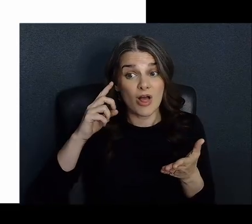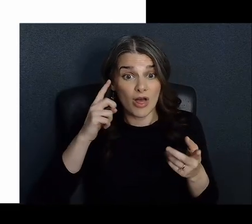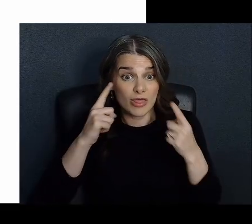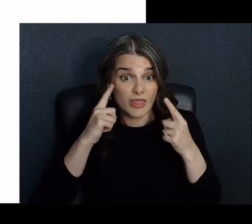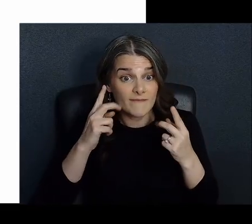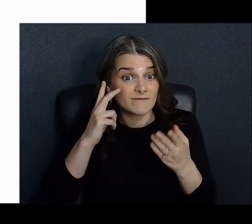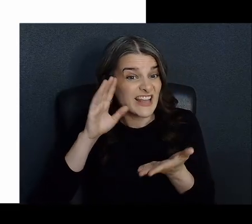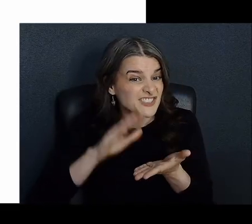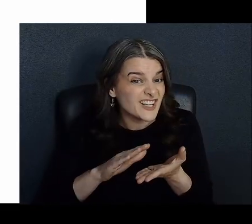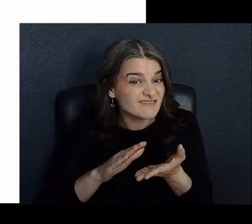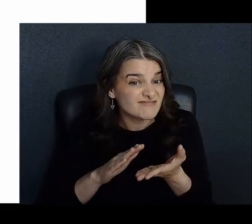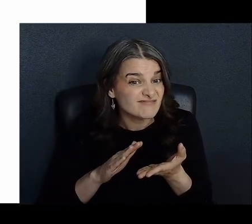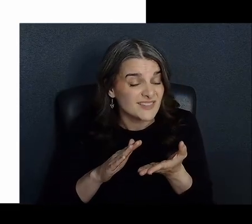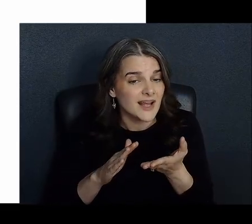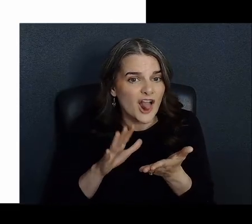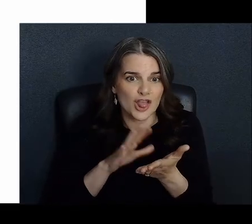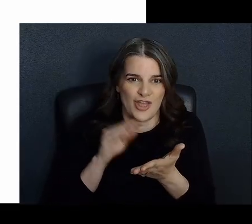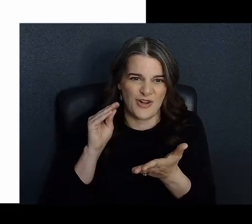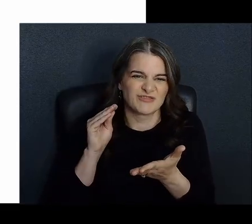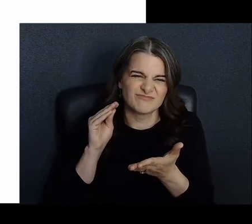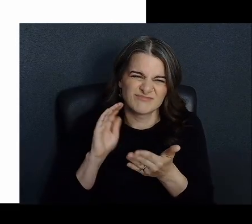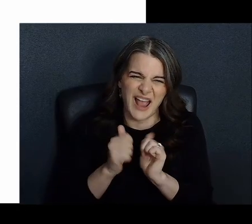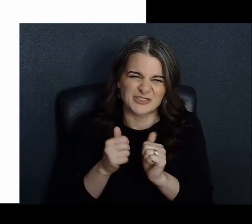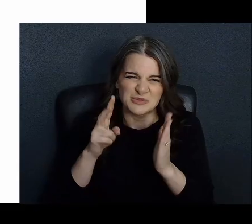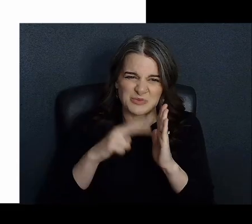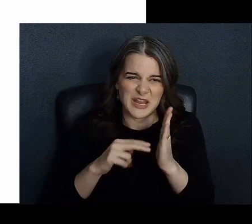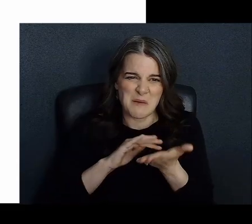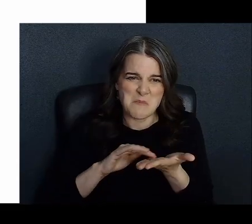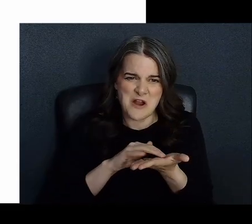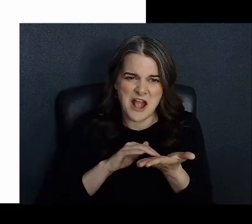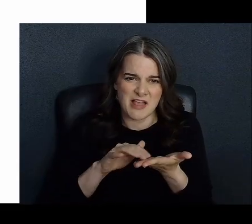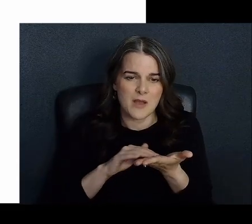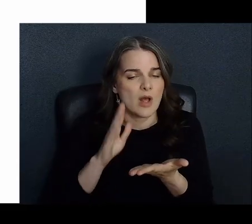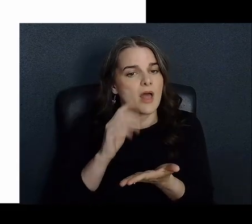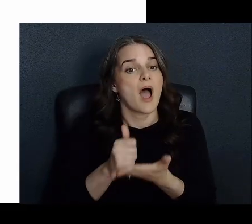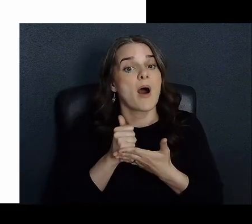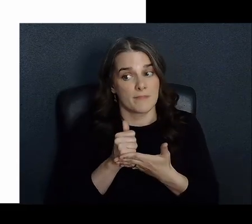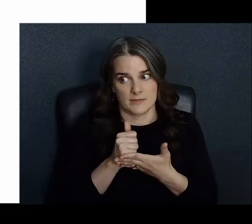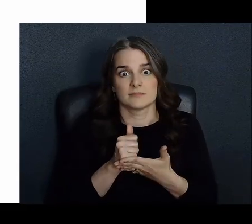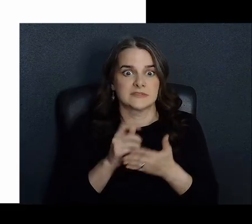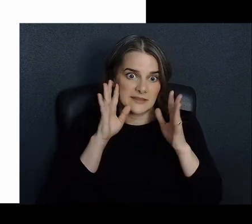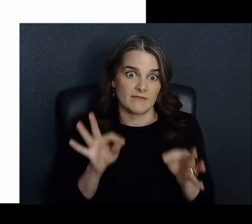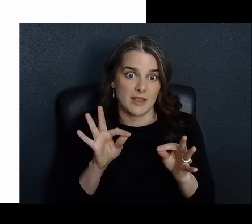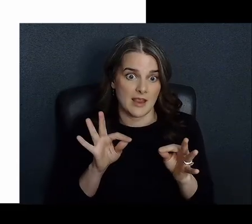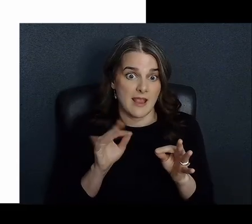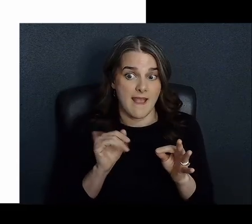does make a big difference in the long run, especially if you have a progressive vision loss like myself. And it's not dead.